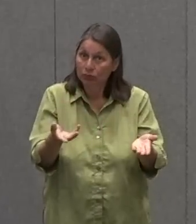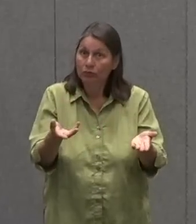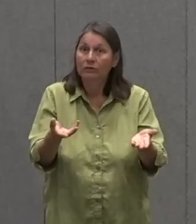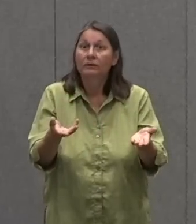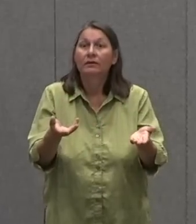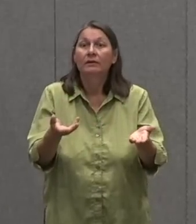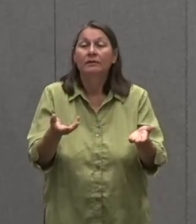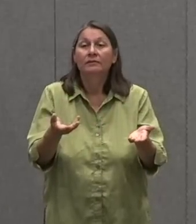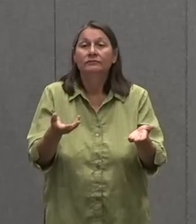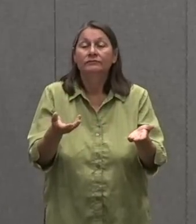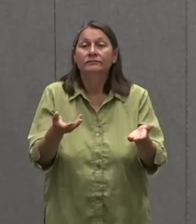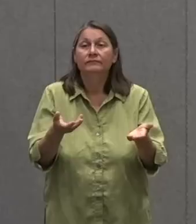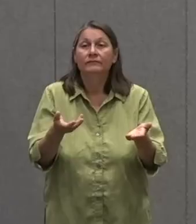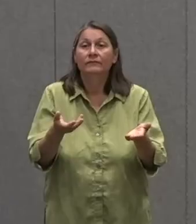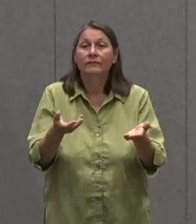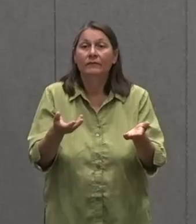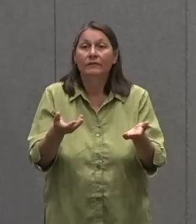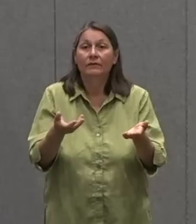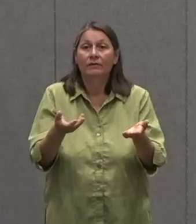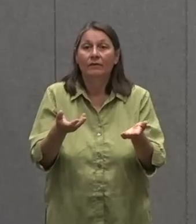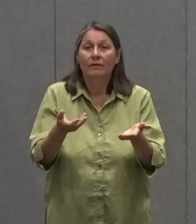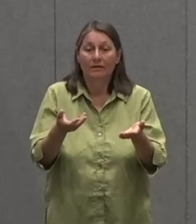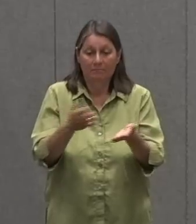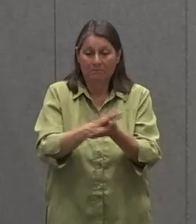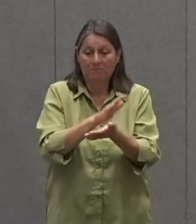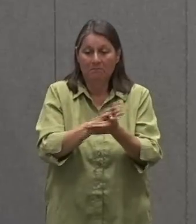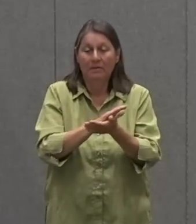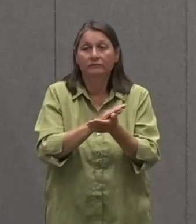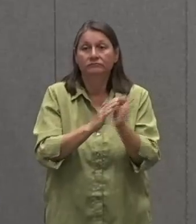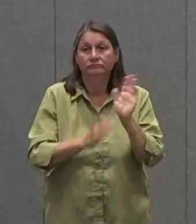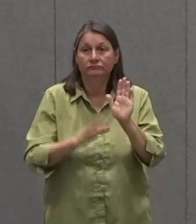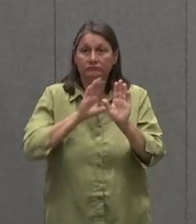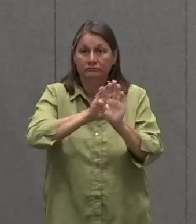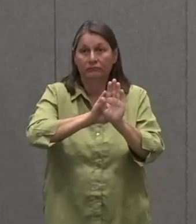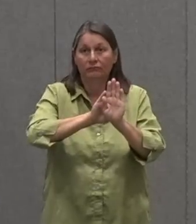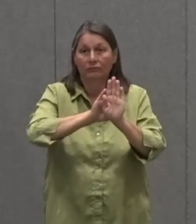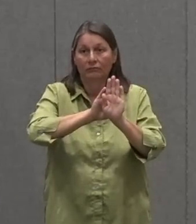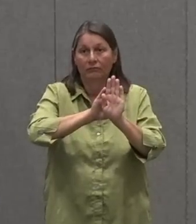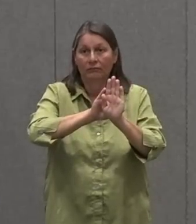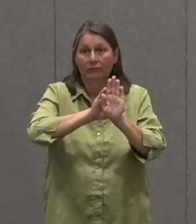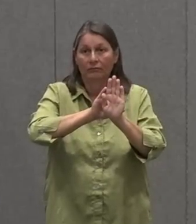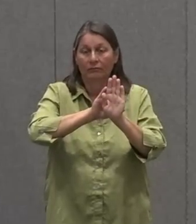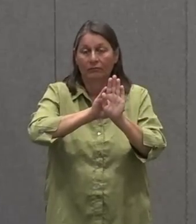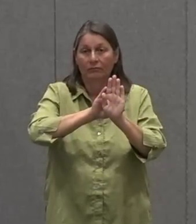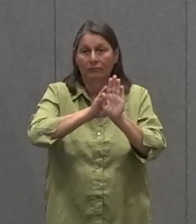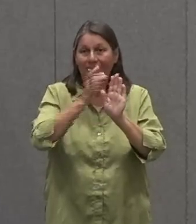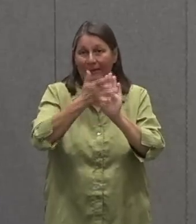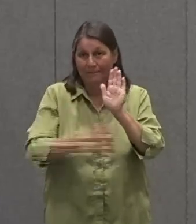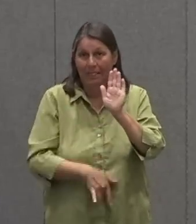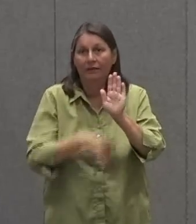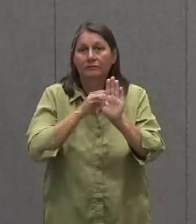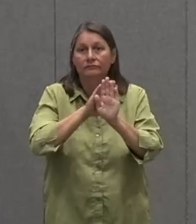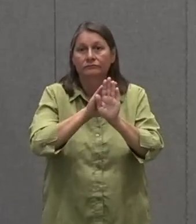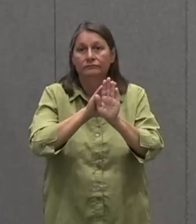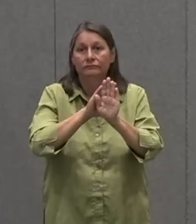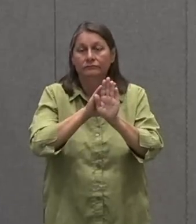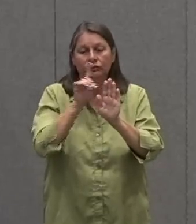that we're gonna make a foldable, so the first thing we want to do is have a clean sheet of paper. You're gonna need some scissors for this,